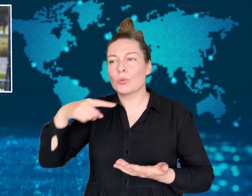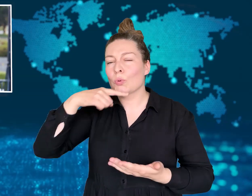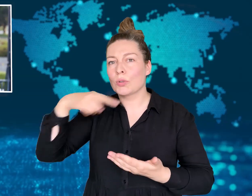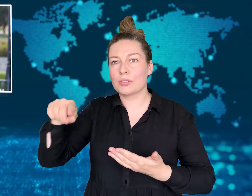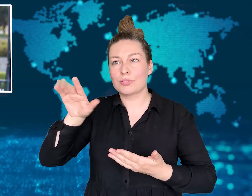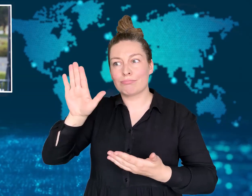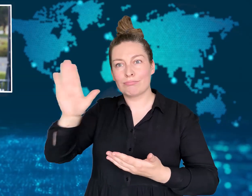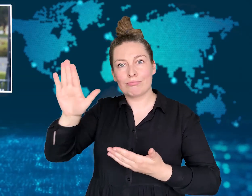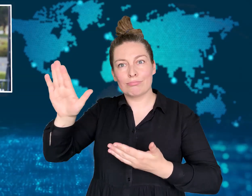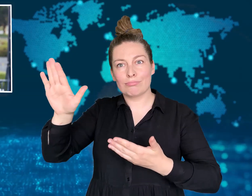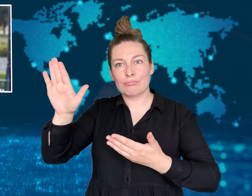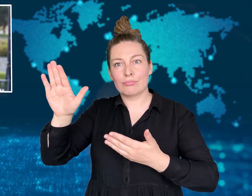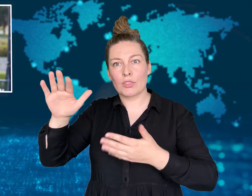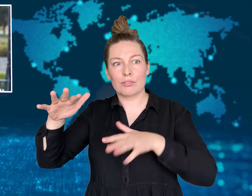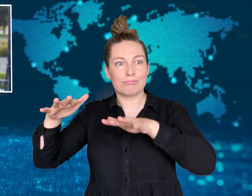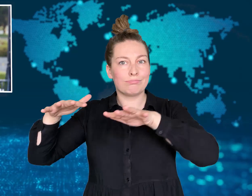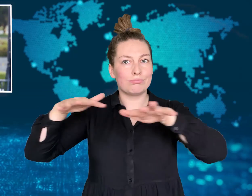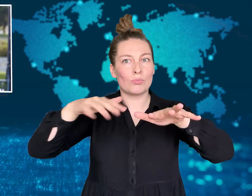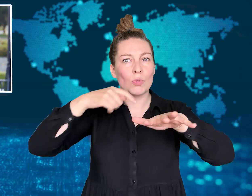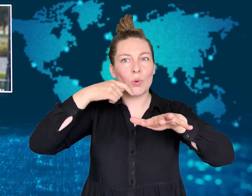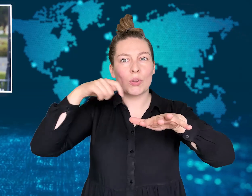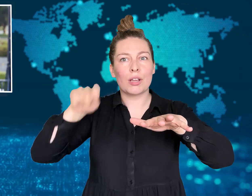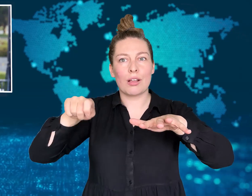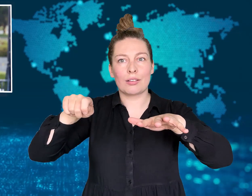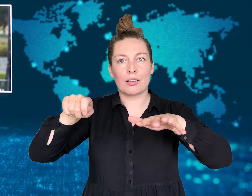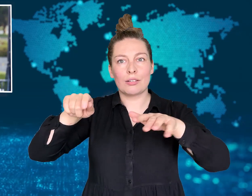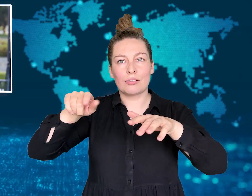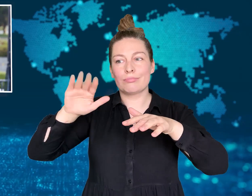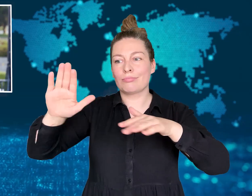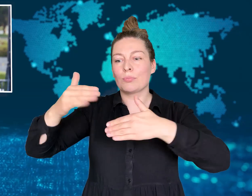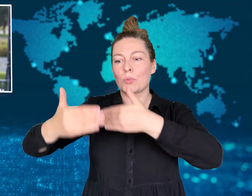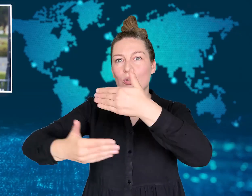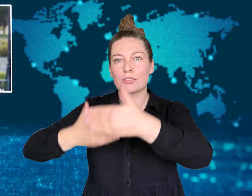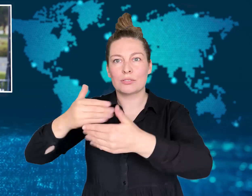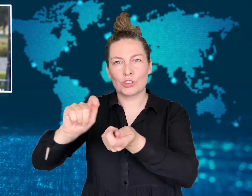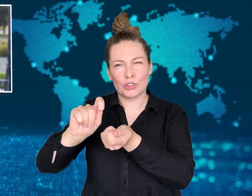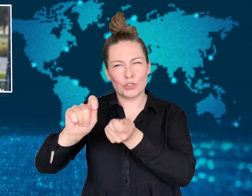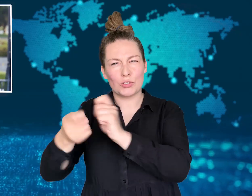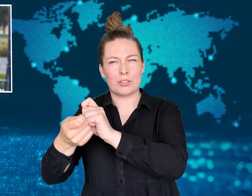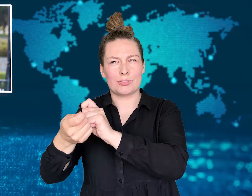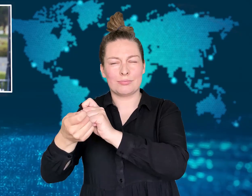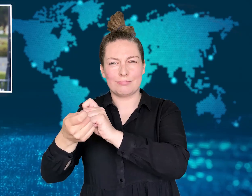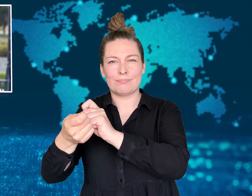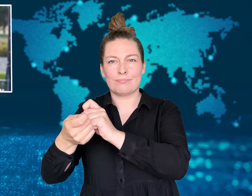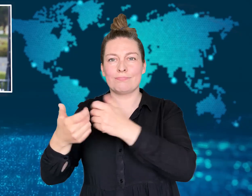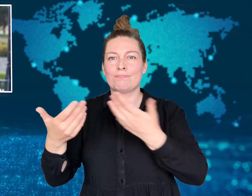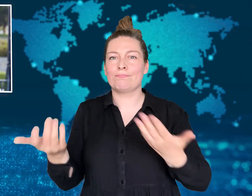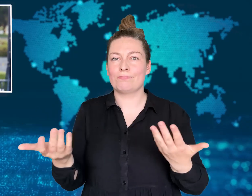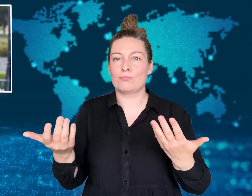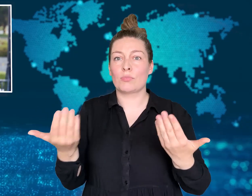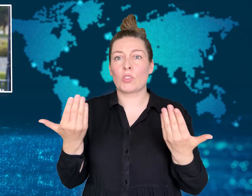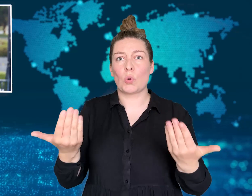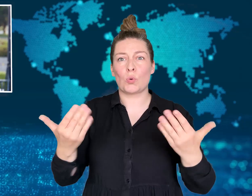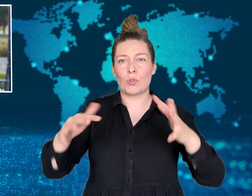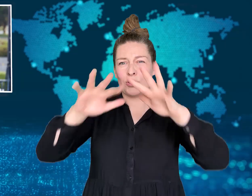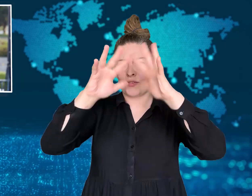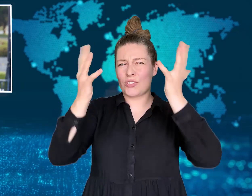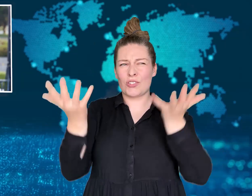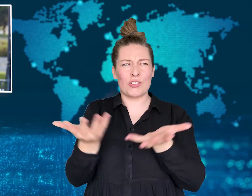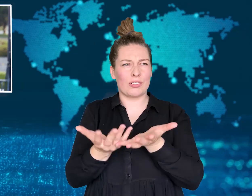The group of nations tightened their sanctions against Russia hoping